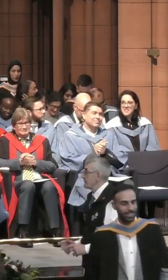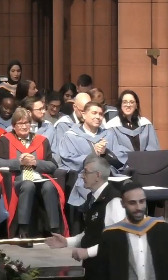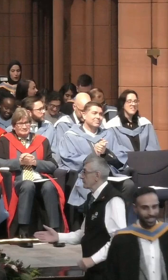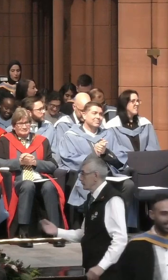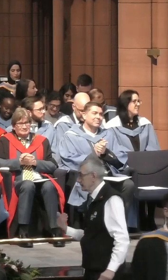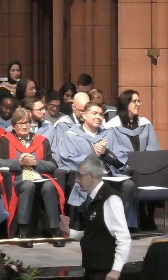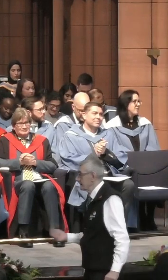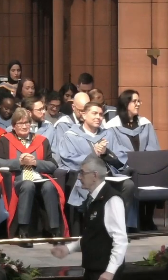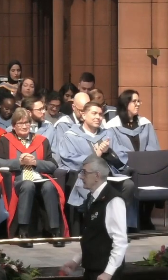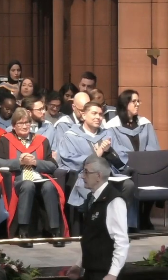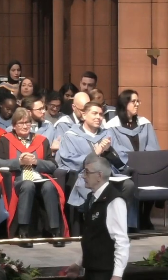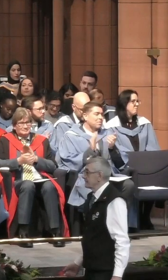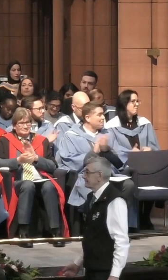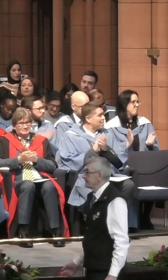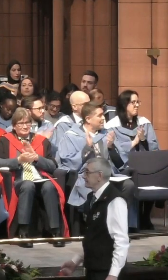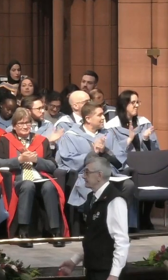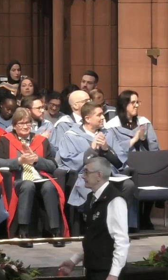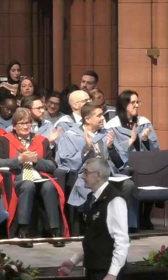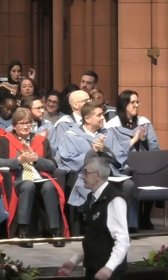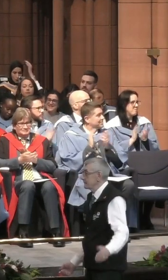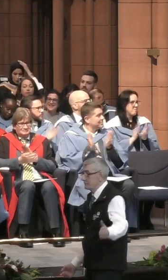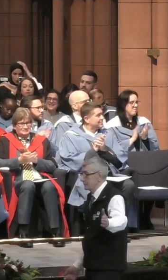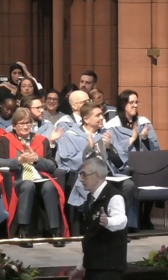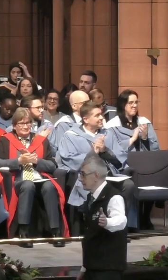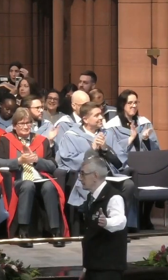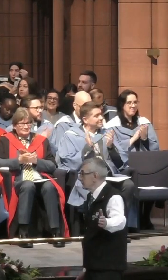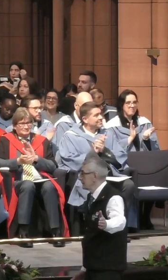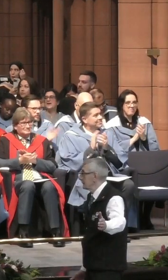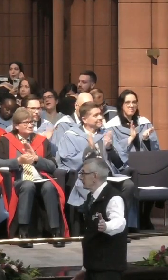Tzu-Chi Lai. (AUDIENCE APPLAUDS)